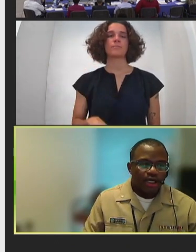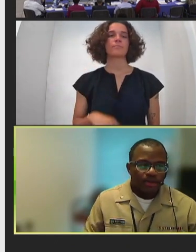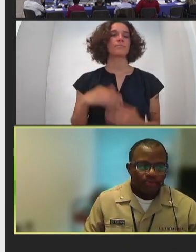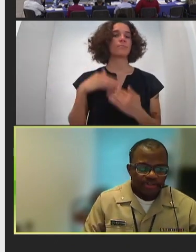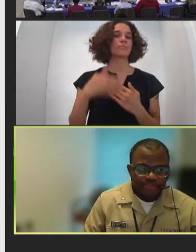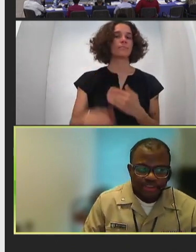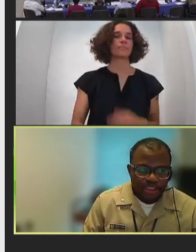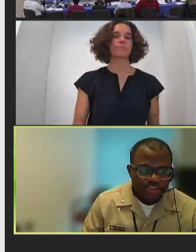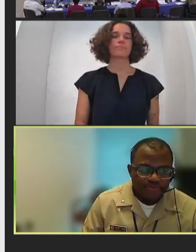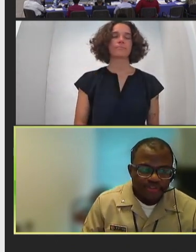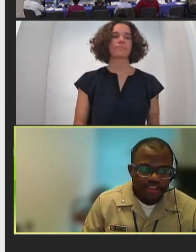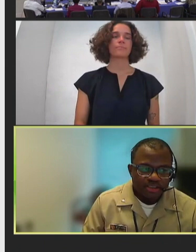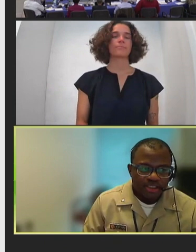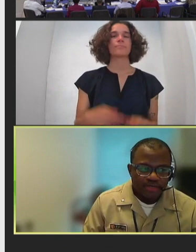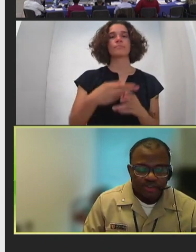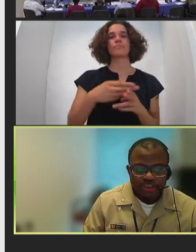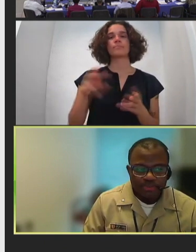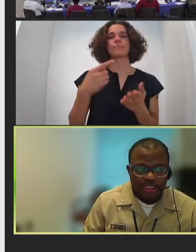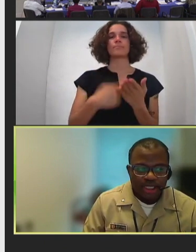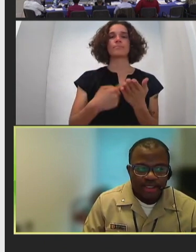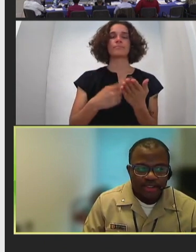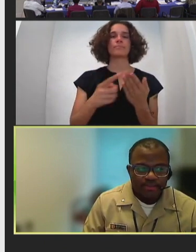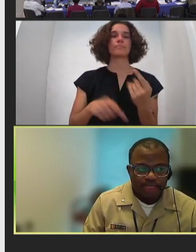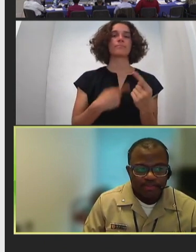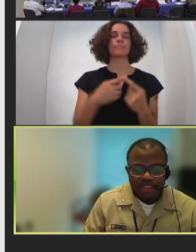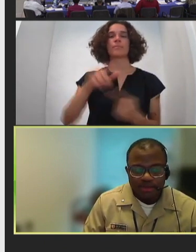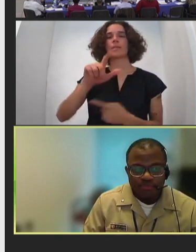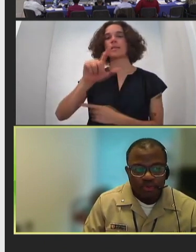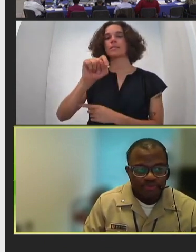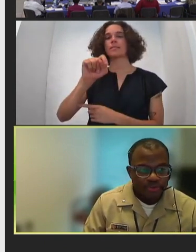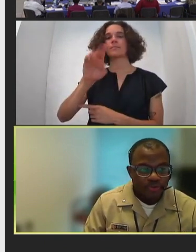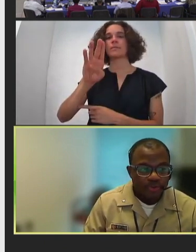A brief discussion of these -- of LTBI might be helpful review,